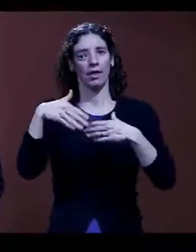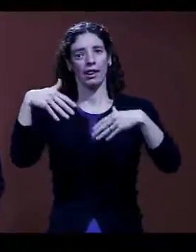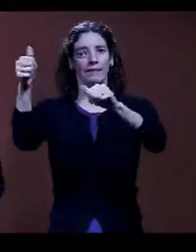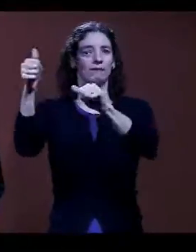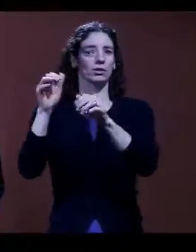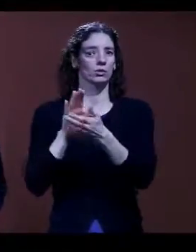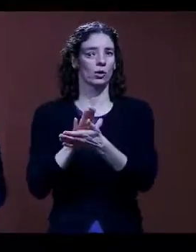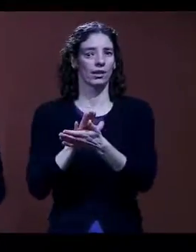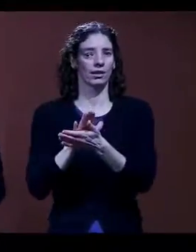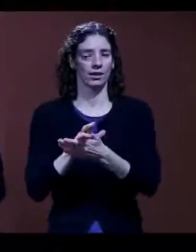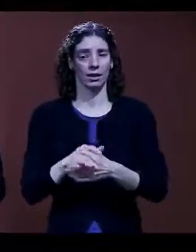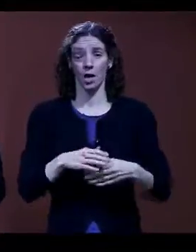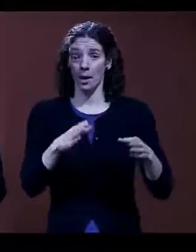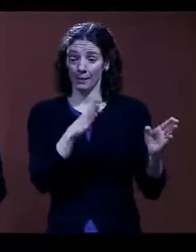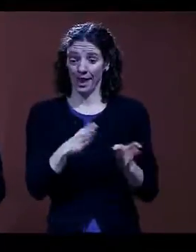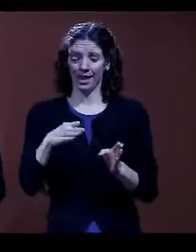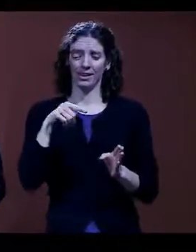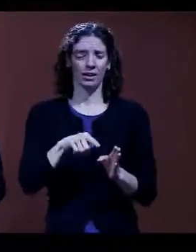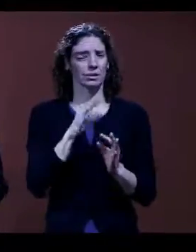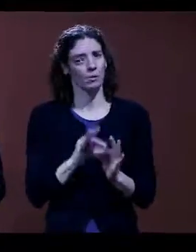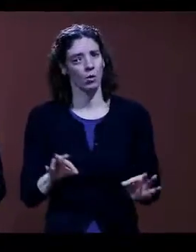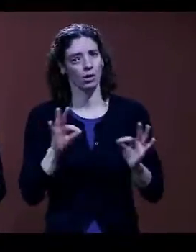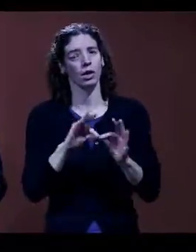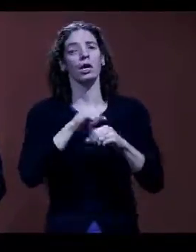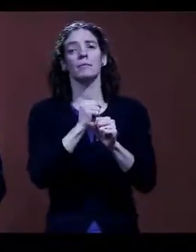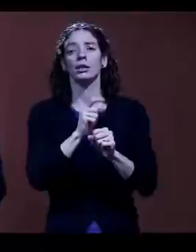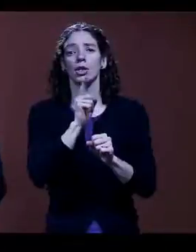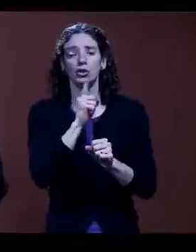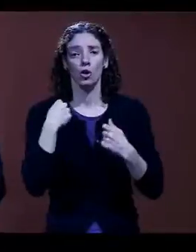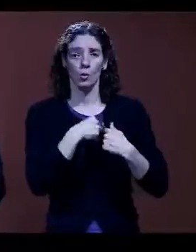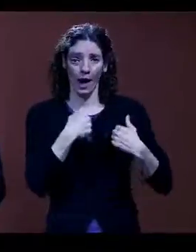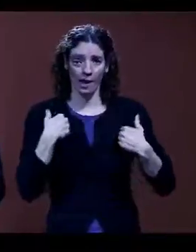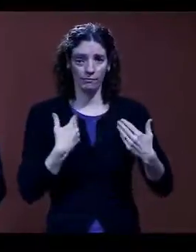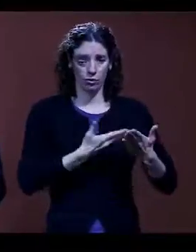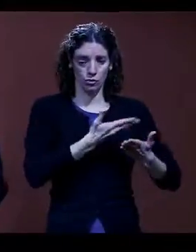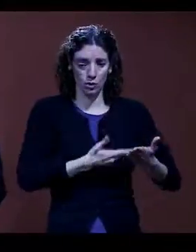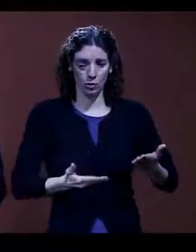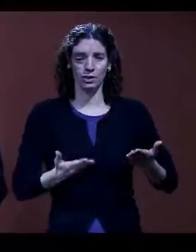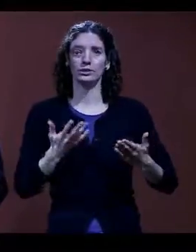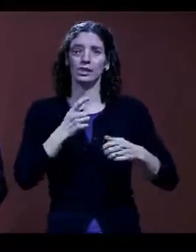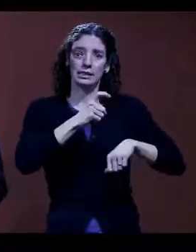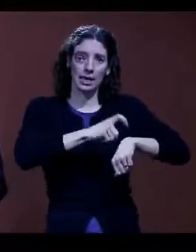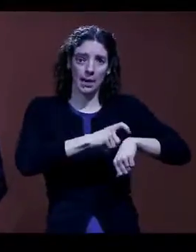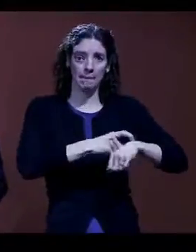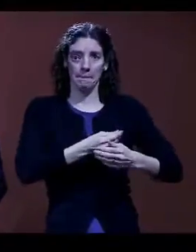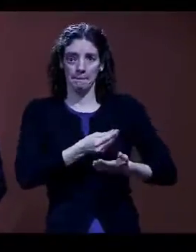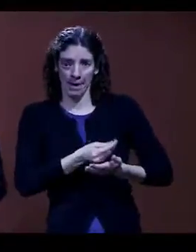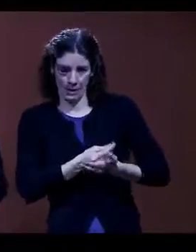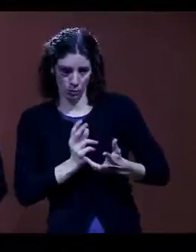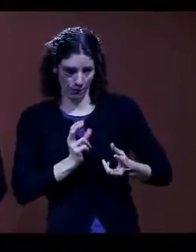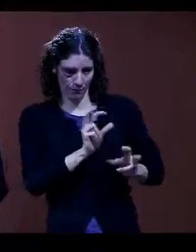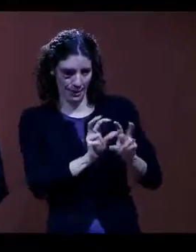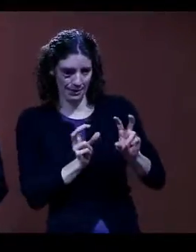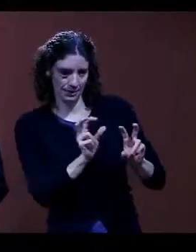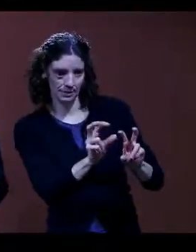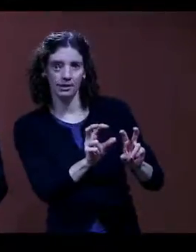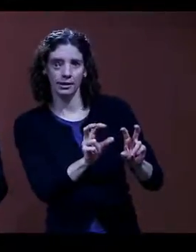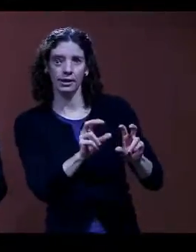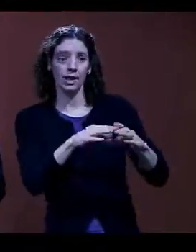making sure that all the resources and time and money that we invest in the activities and interventions